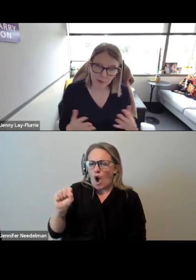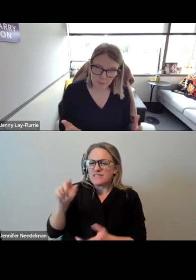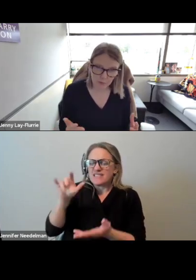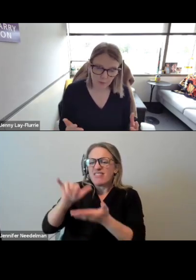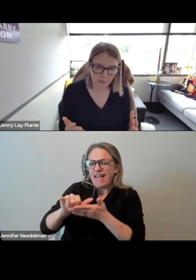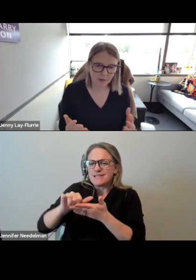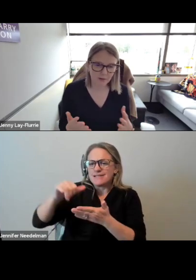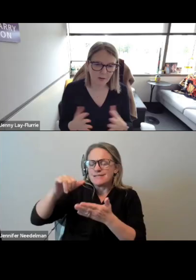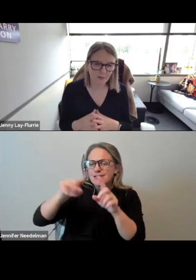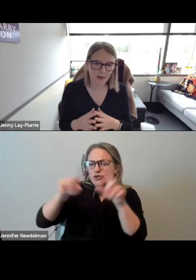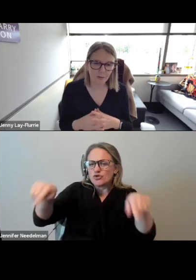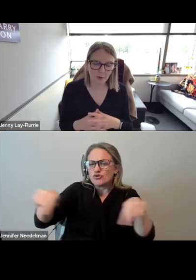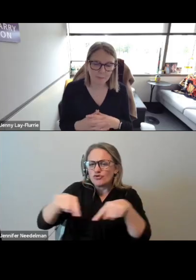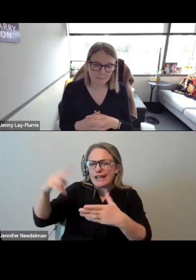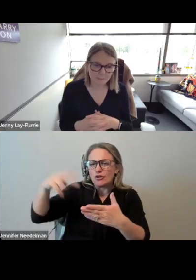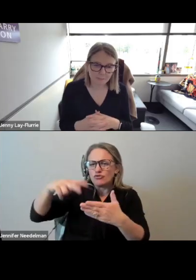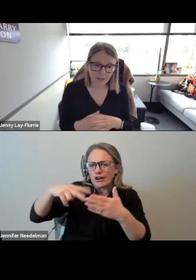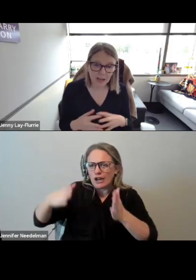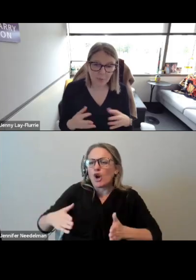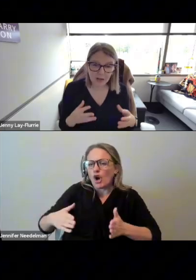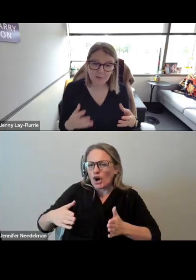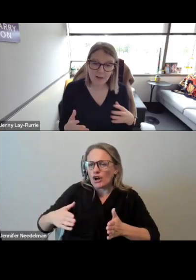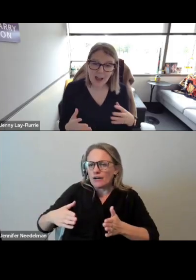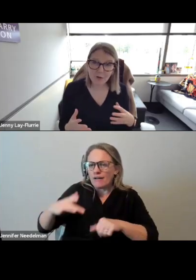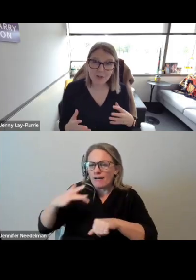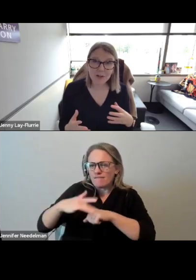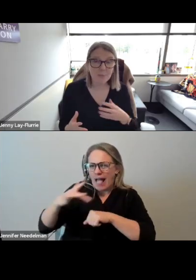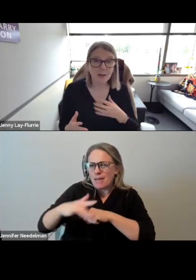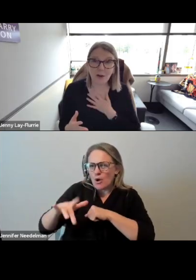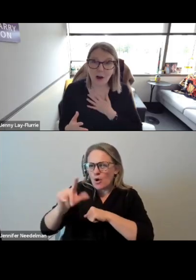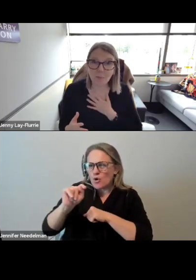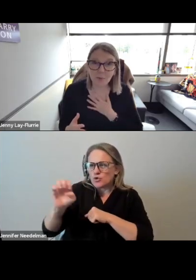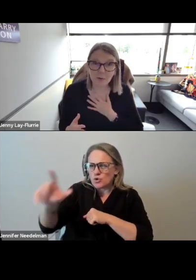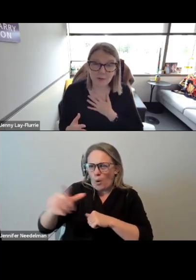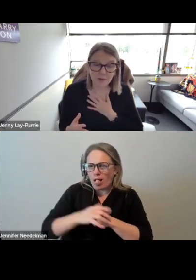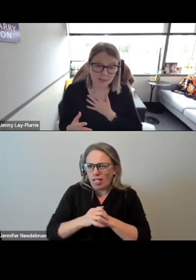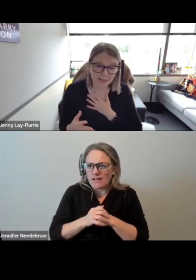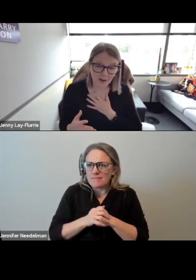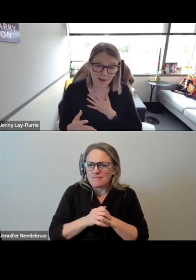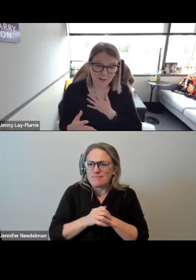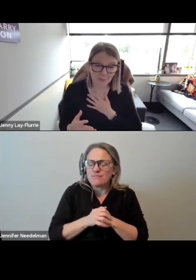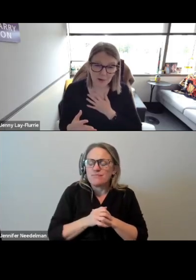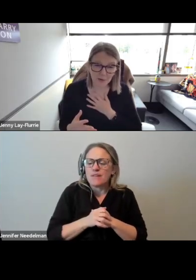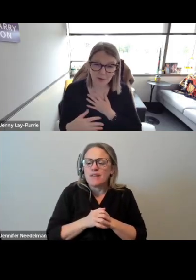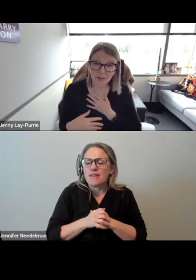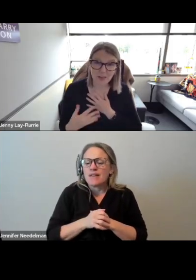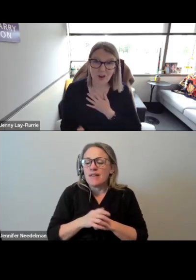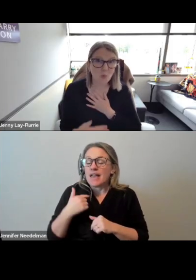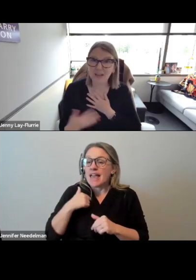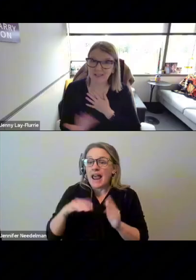incredible screen readers available. And what I found, being very humble to my dear colleagues in Microsoft is that no,